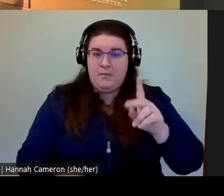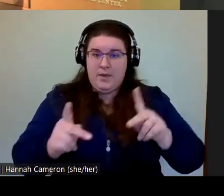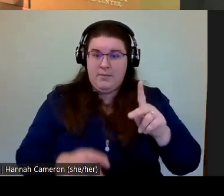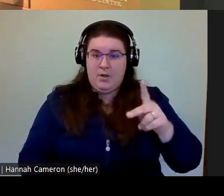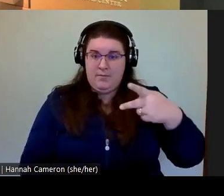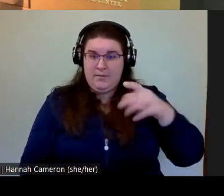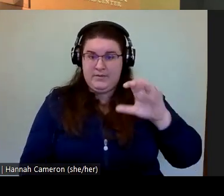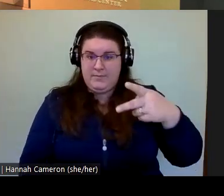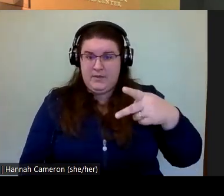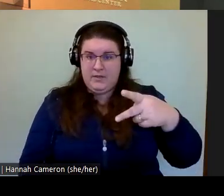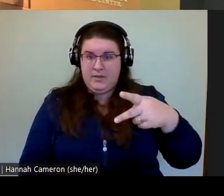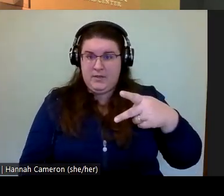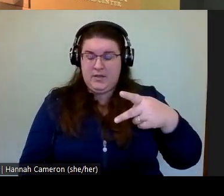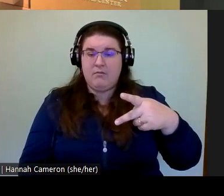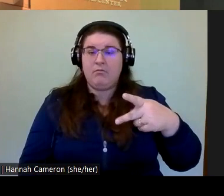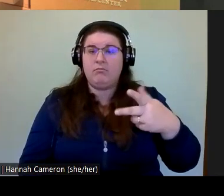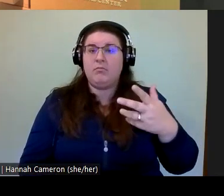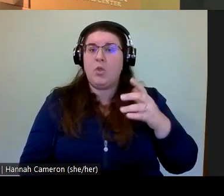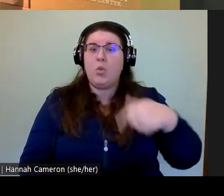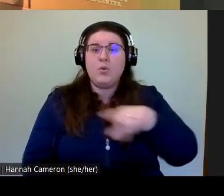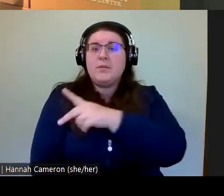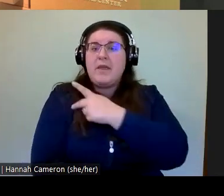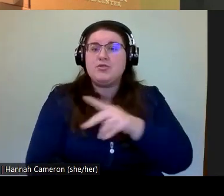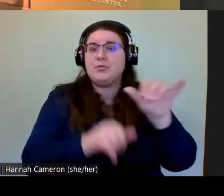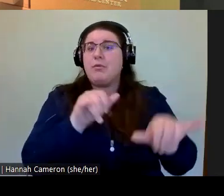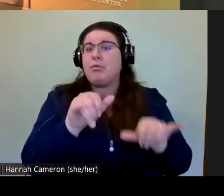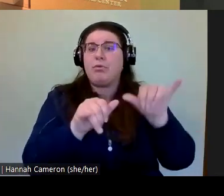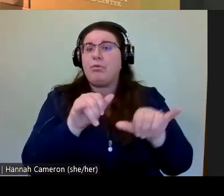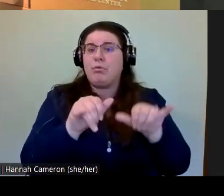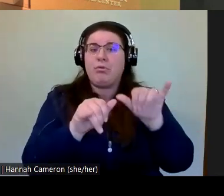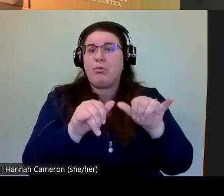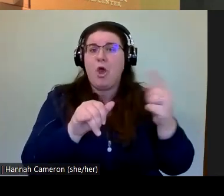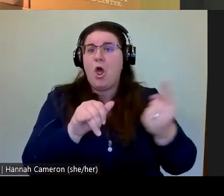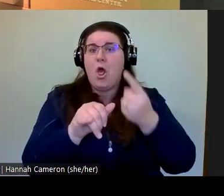day in a primary care doctor's office they spend the rest of their time in the community what if